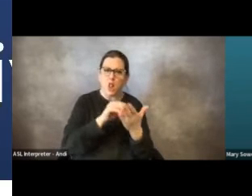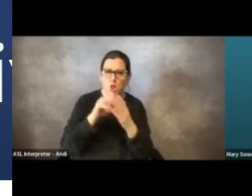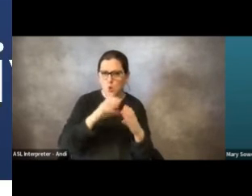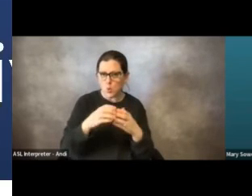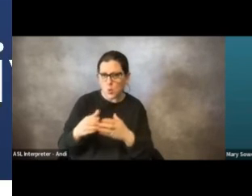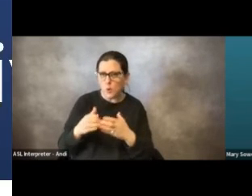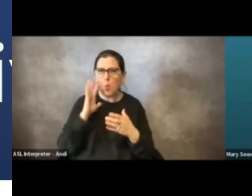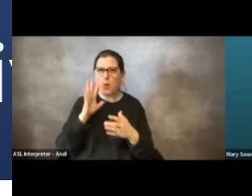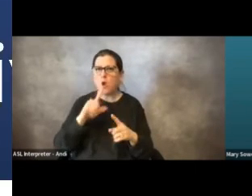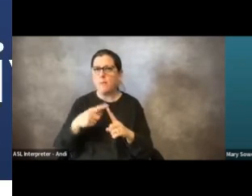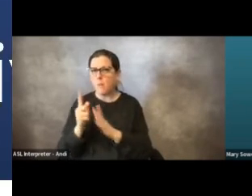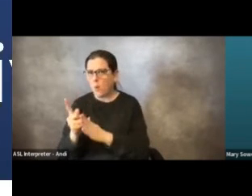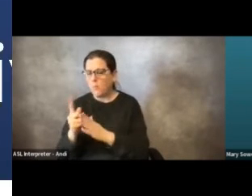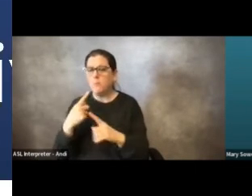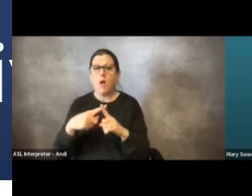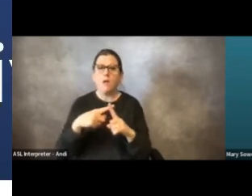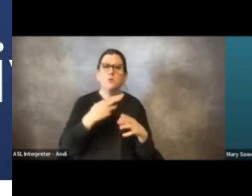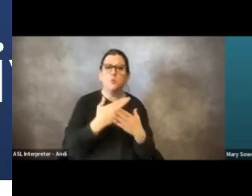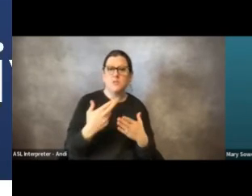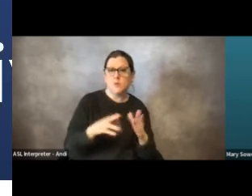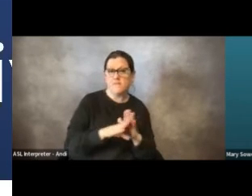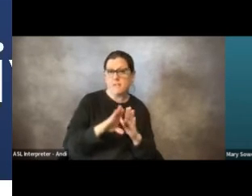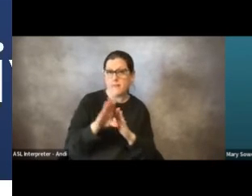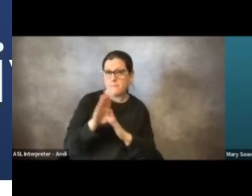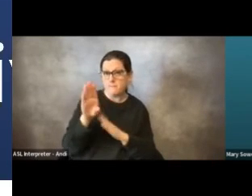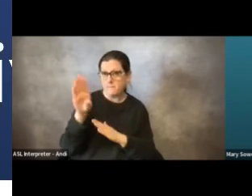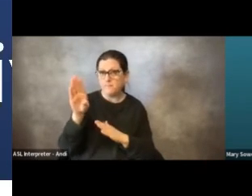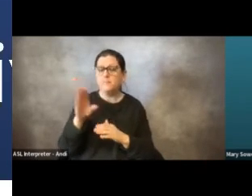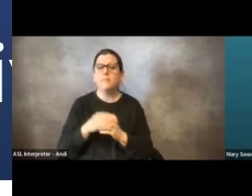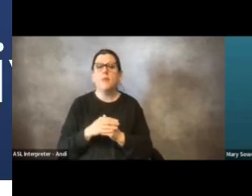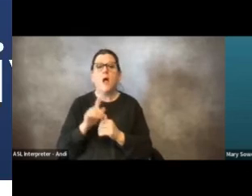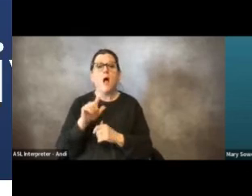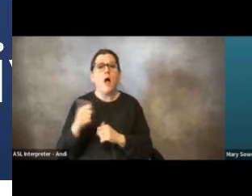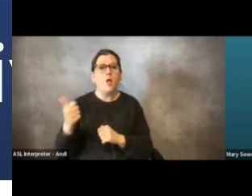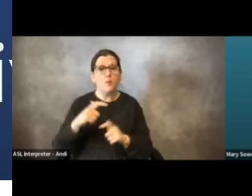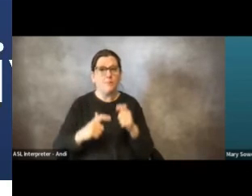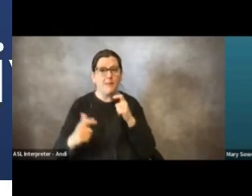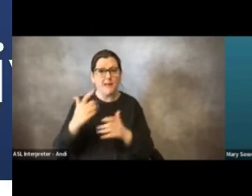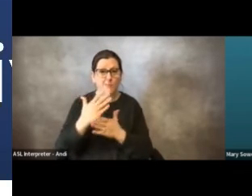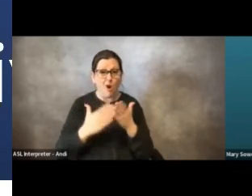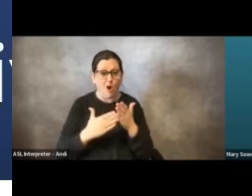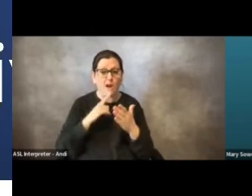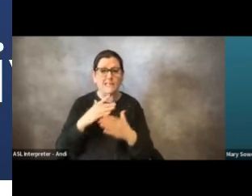talk about in a moment and the resource development. But the the other big piece of the work is a shared learning groups